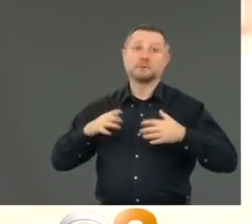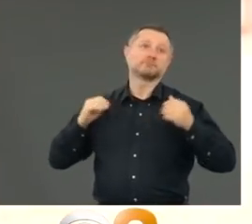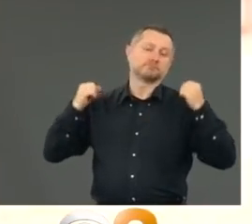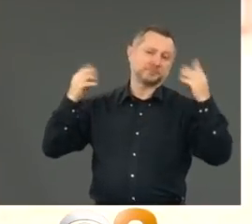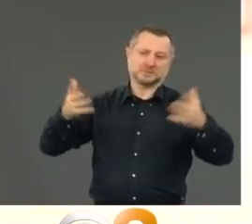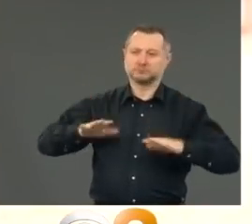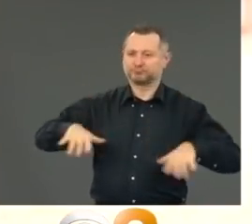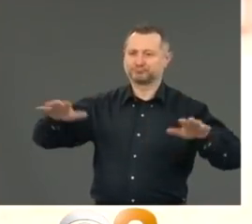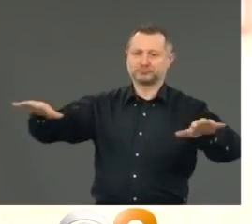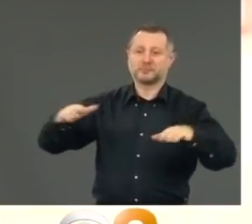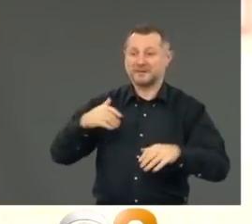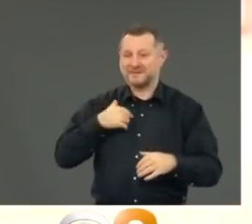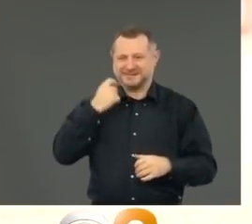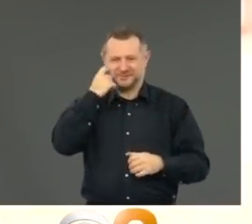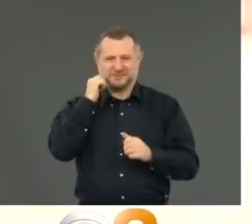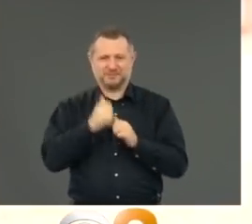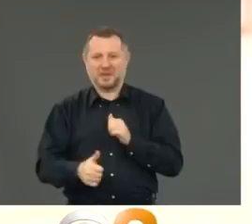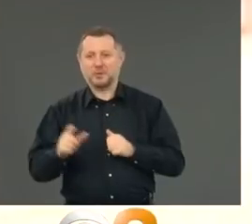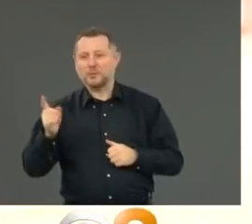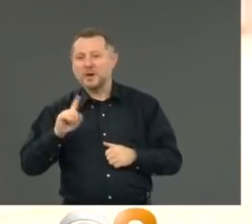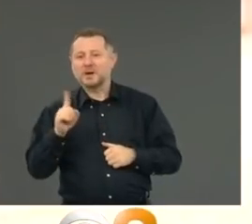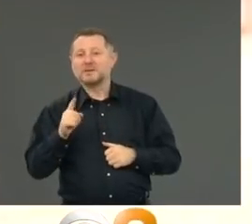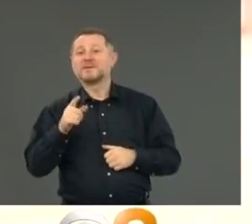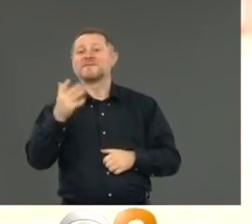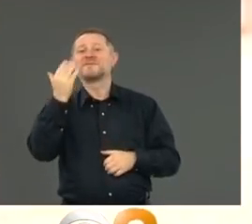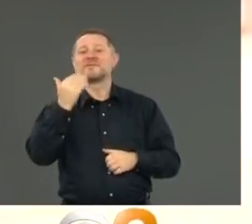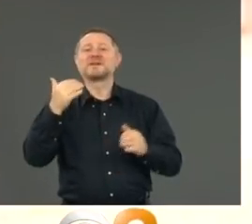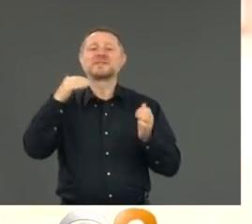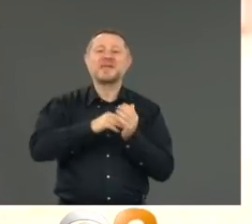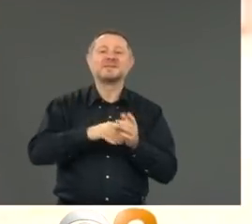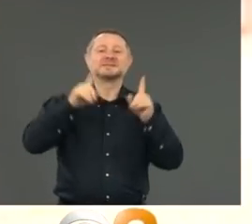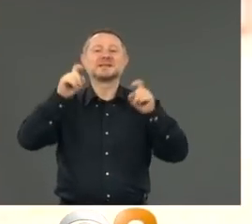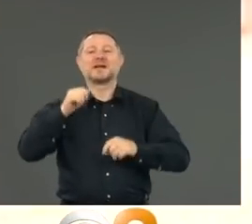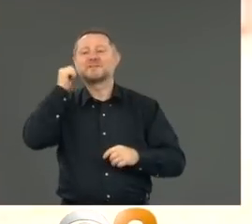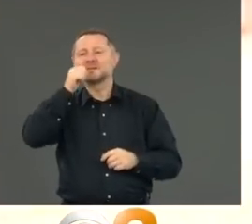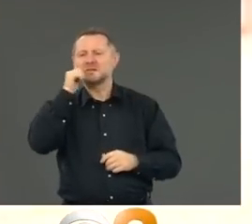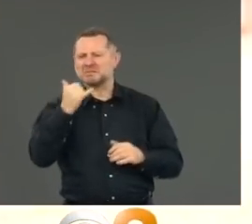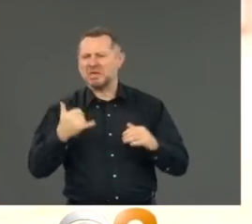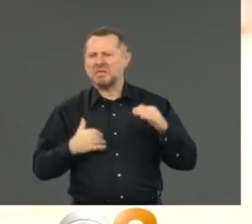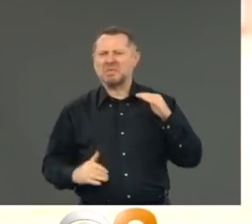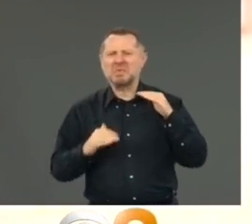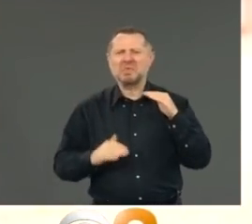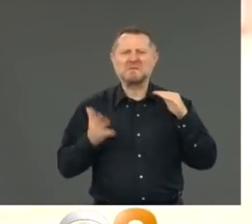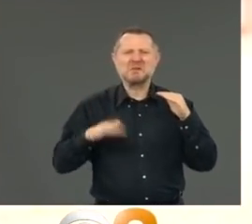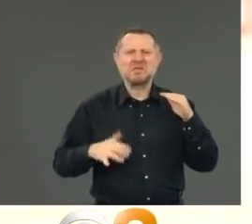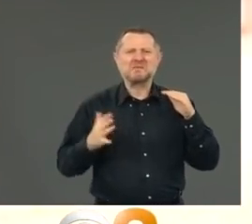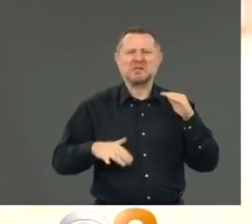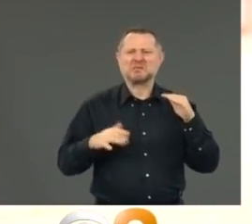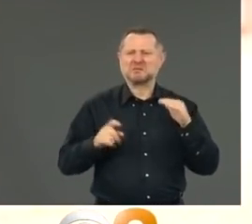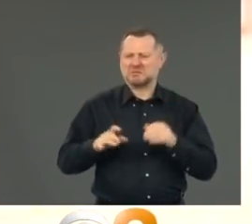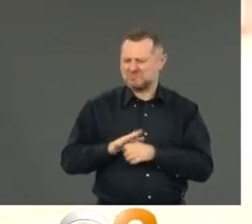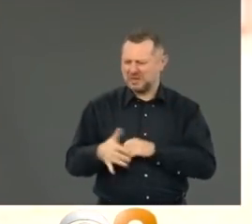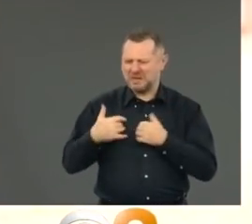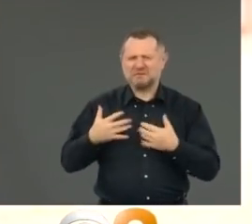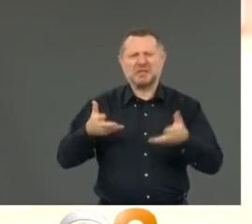BEAM WE CAN FOCUS ON THOSE AREAS Reporter: [ INAUDIBLE QUESTION ]. THAT'S NOT A SITUATION WE ARE IN.